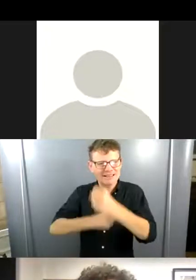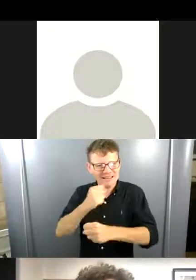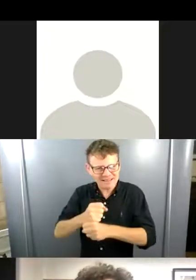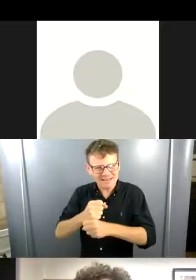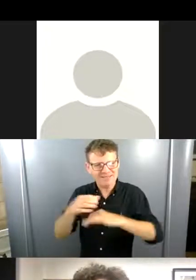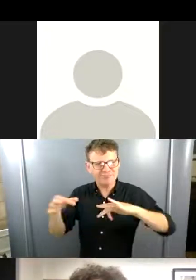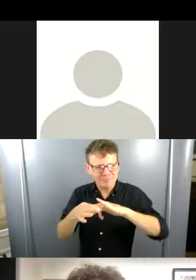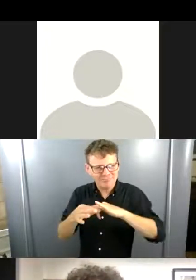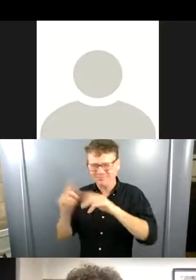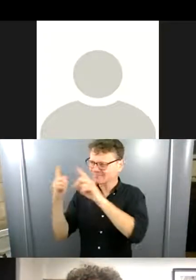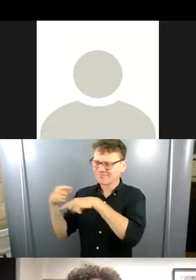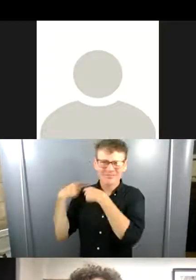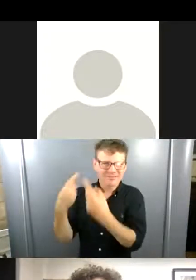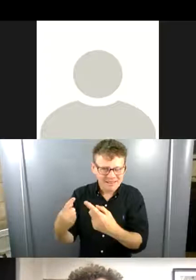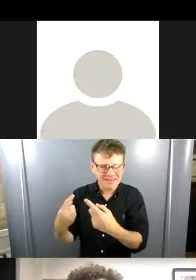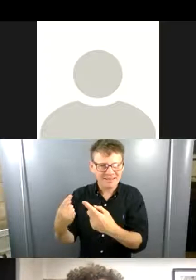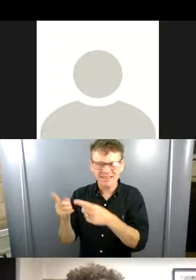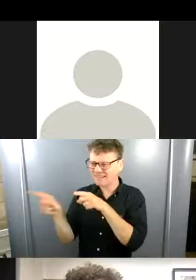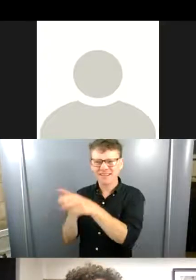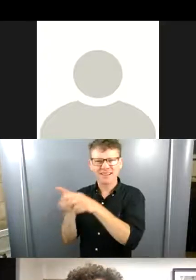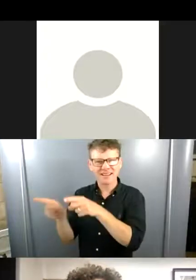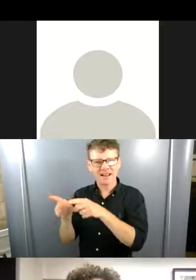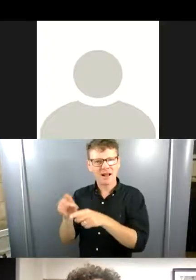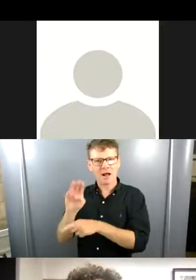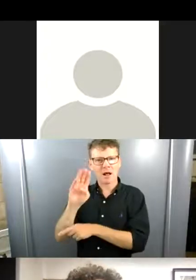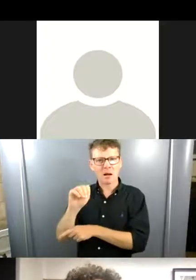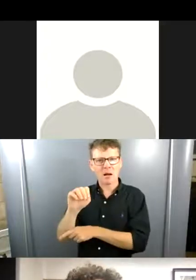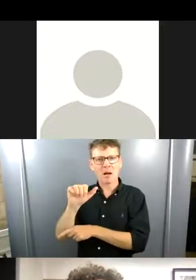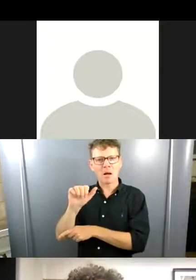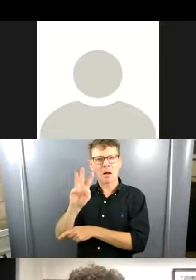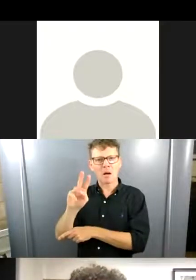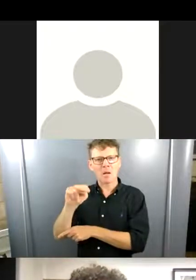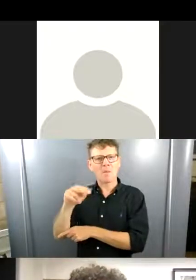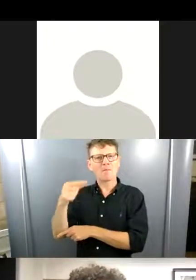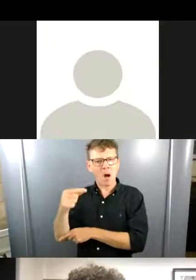Warruwi in the case of Janet their understanding of Mawng is near native it's not that they just